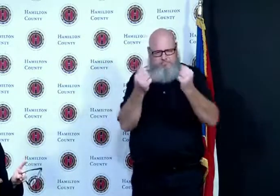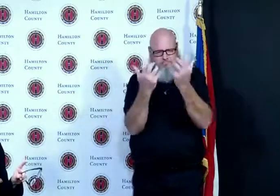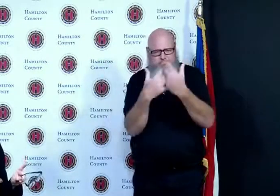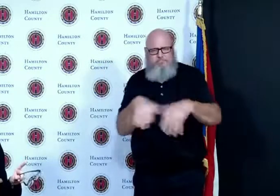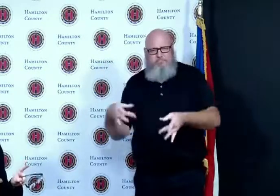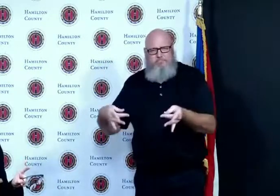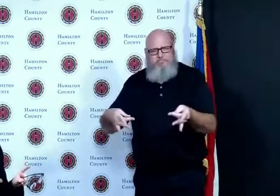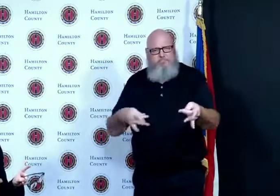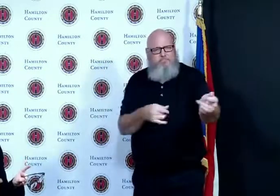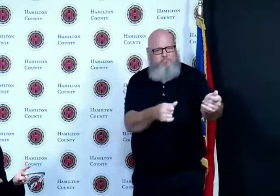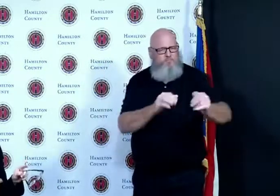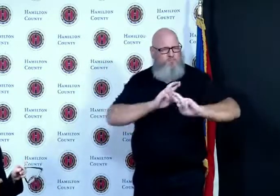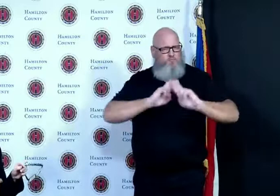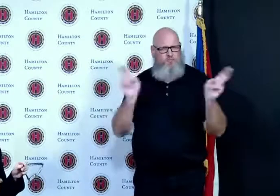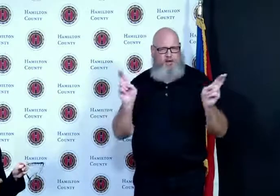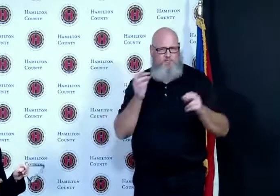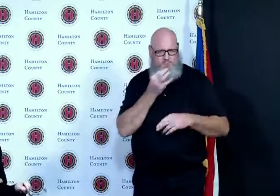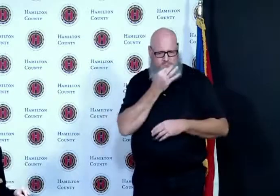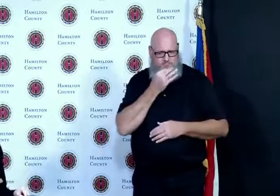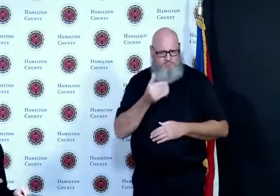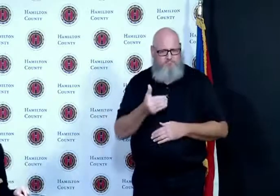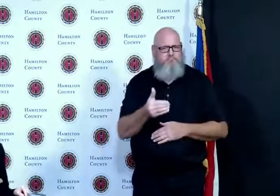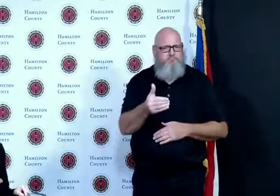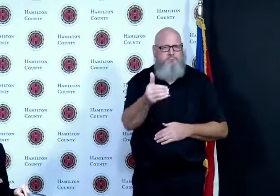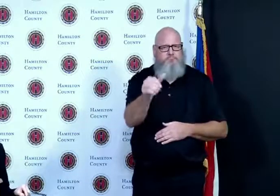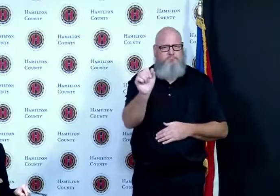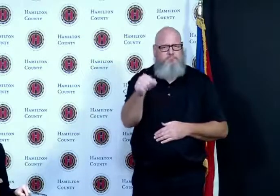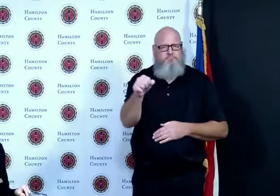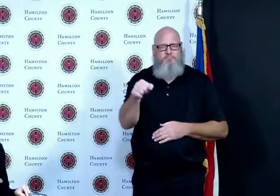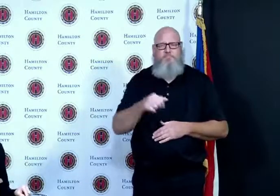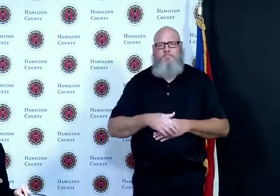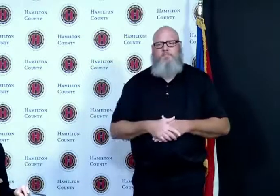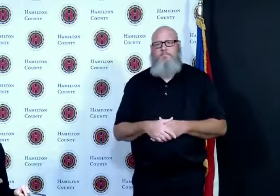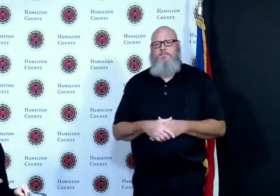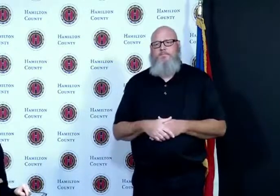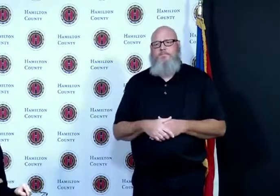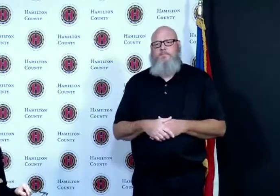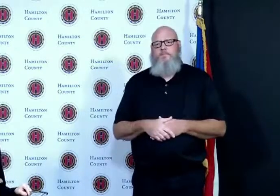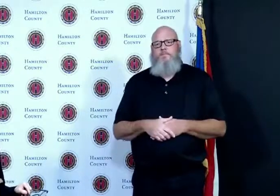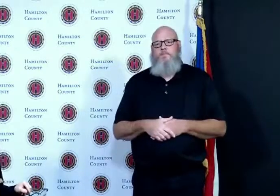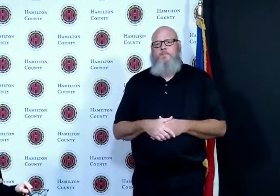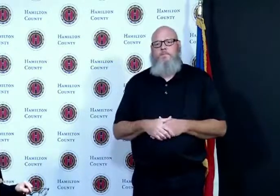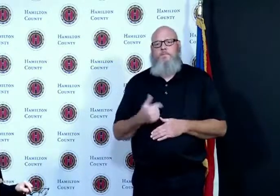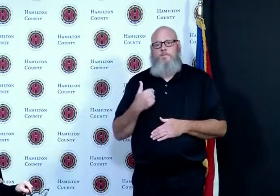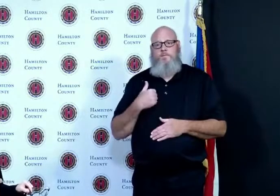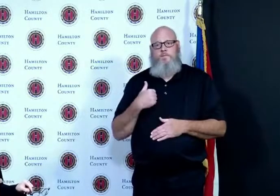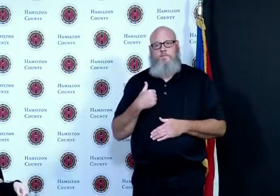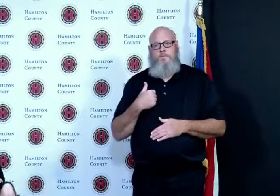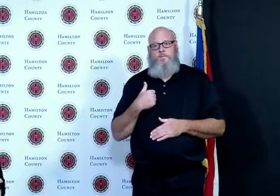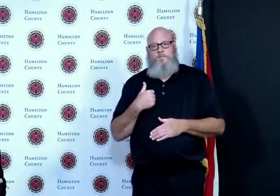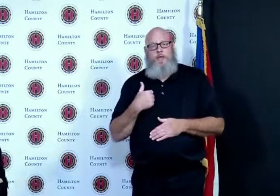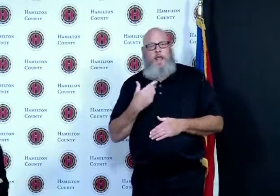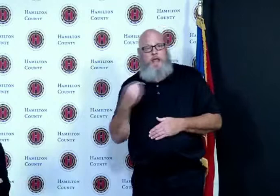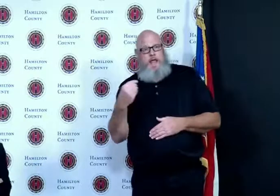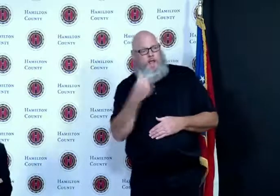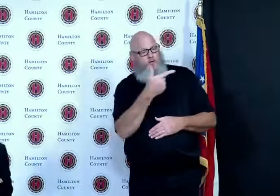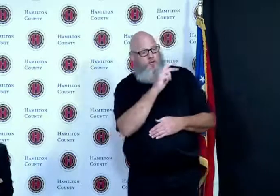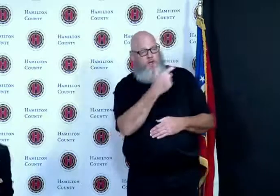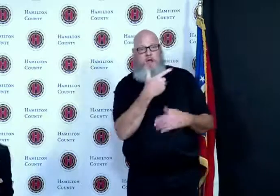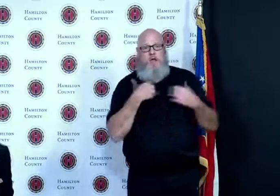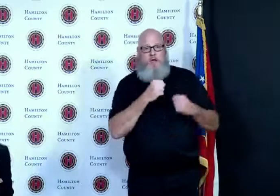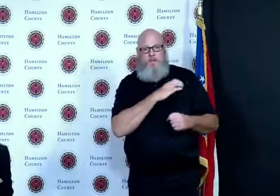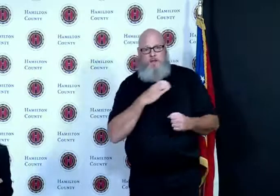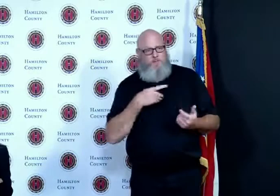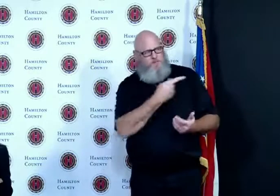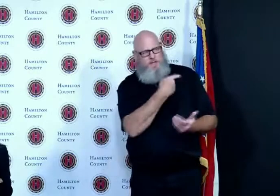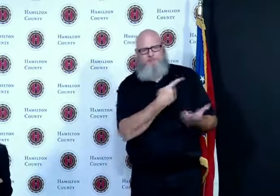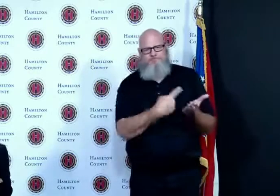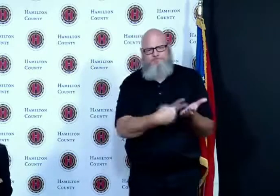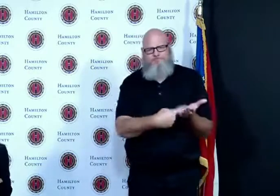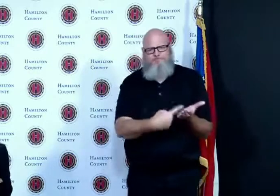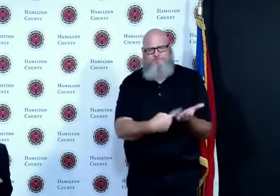Greg and I have shared a number of emails to one another about eligibility for the vaccine I just